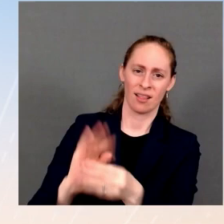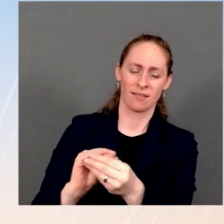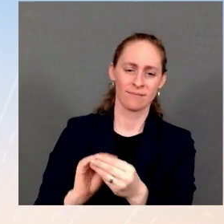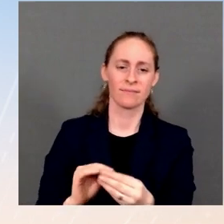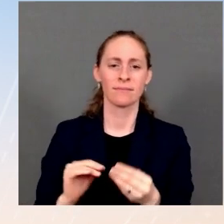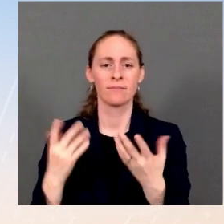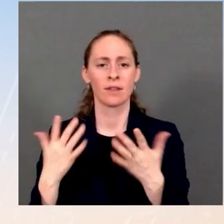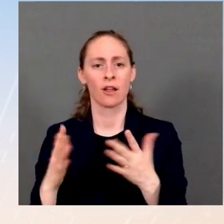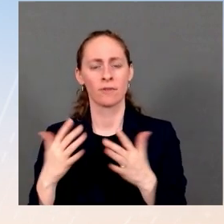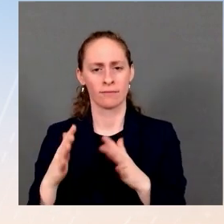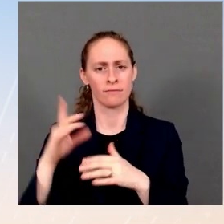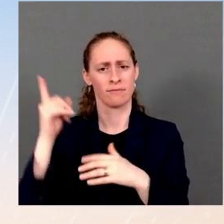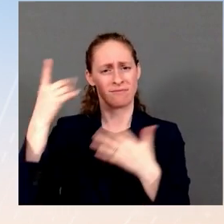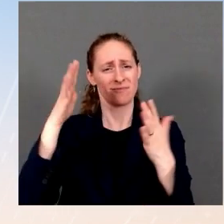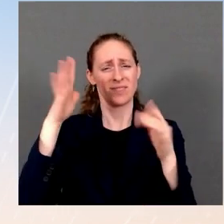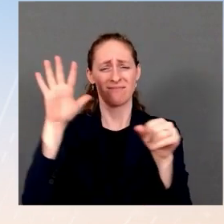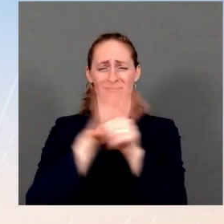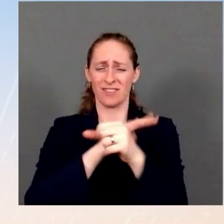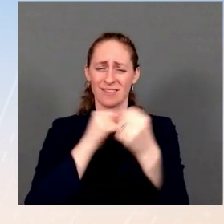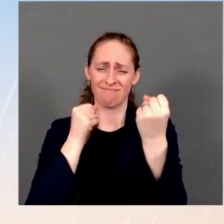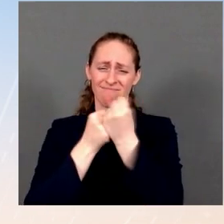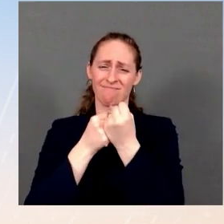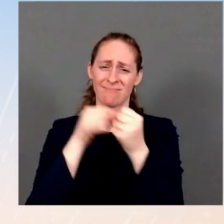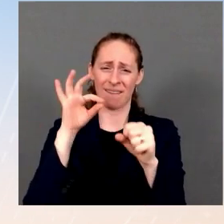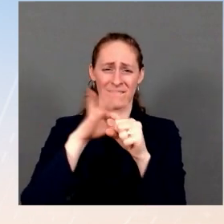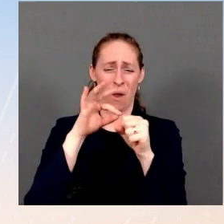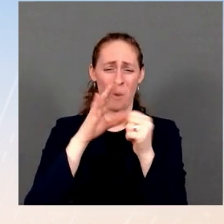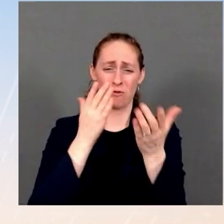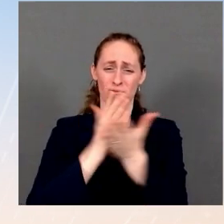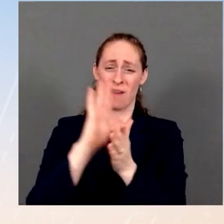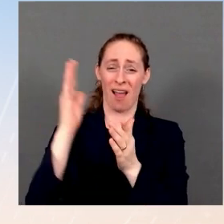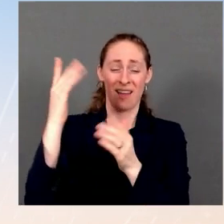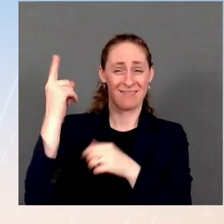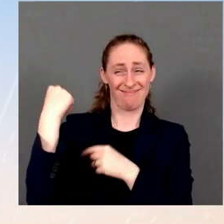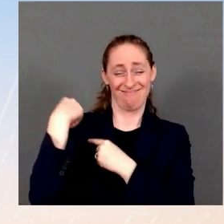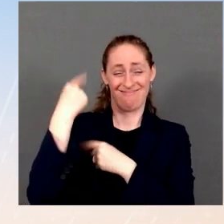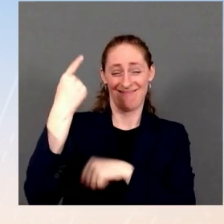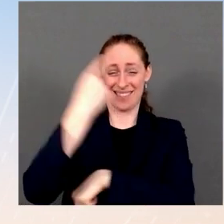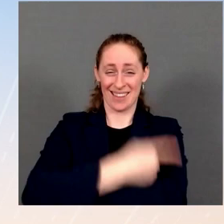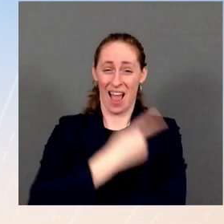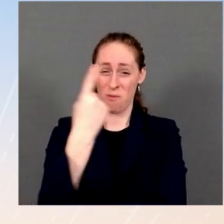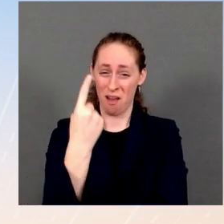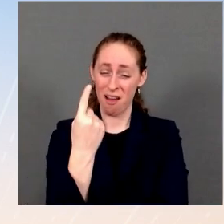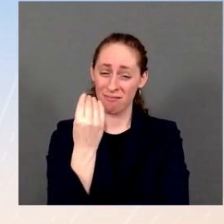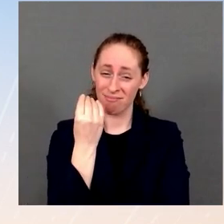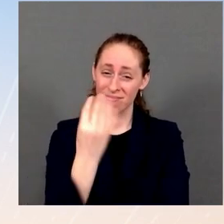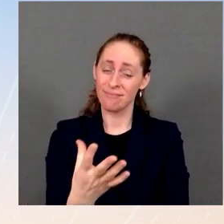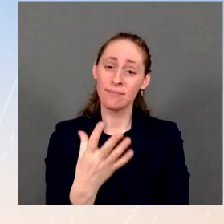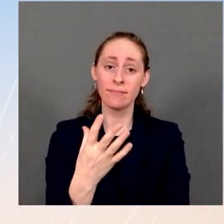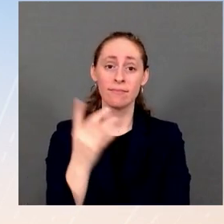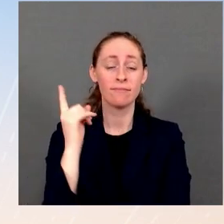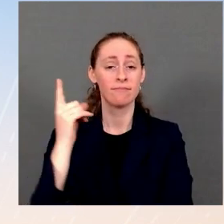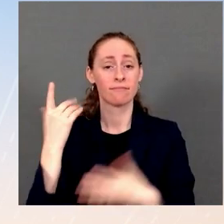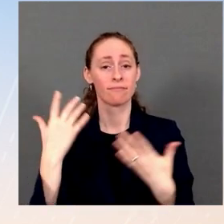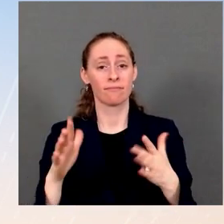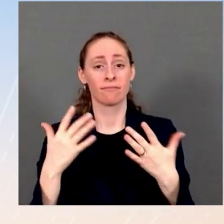So, dozens of White House staff work on this priority every day. And it is fundamental to upholding the rule of law.